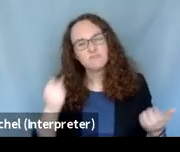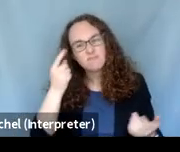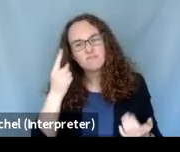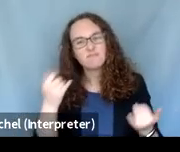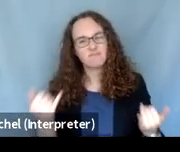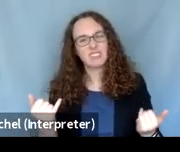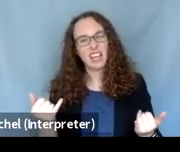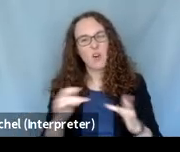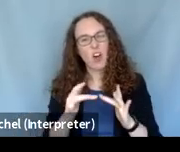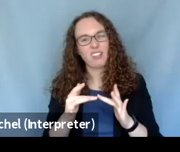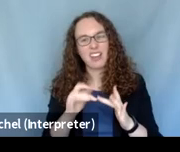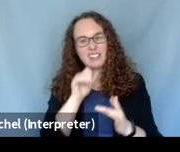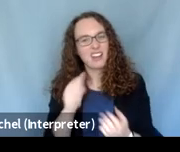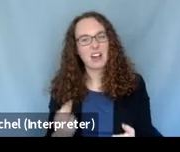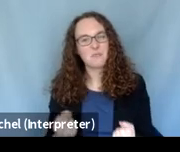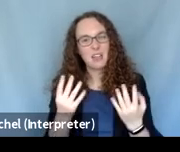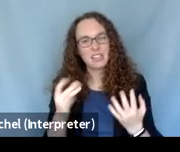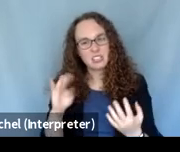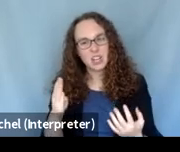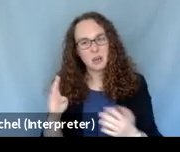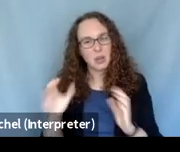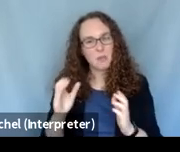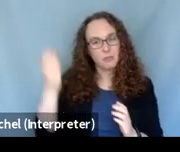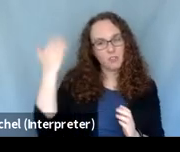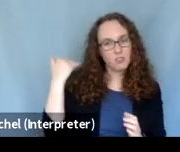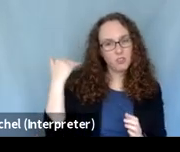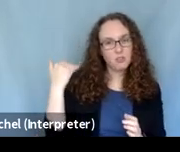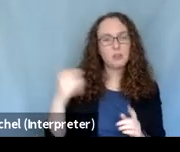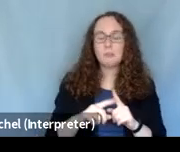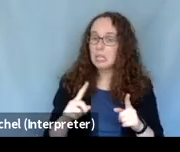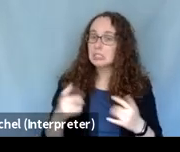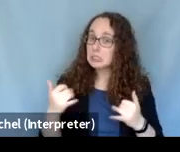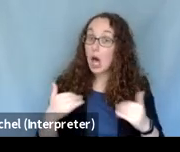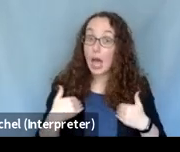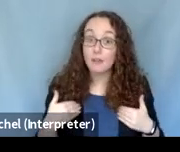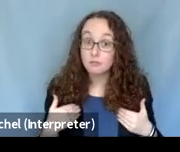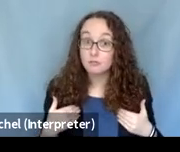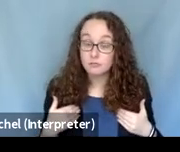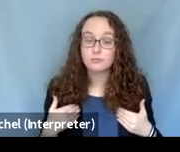and also we announce events on it as well. What you want to do is go to